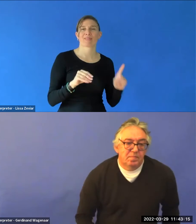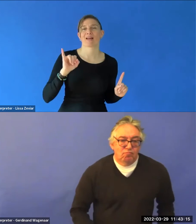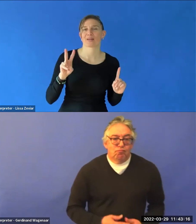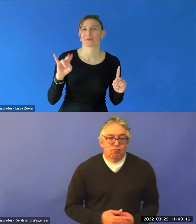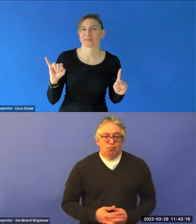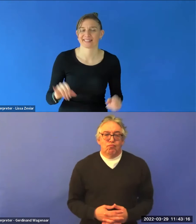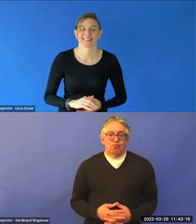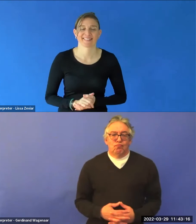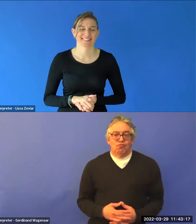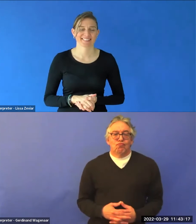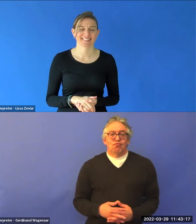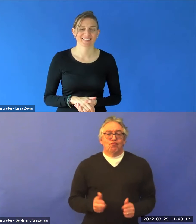Thank you.